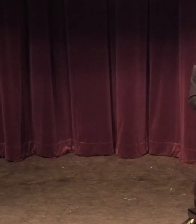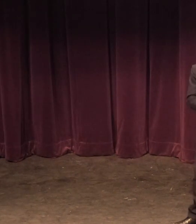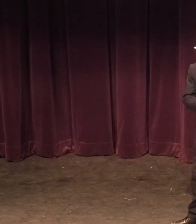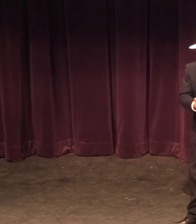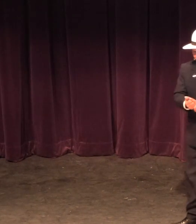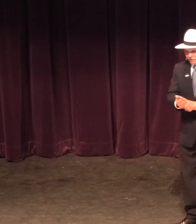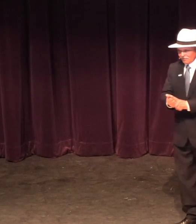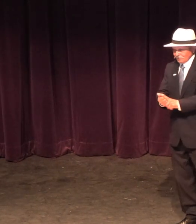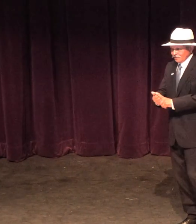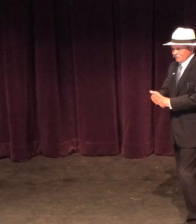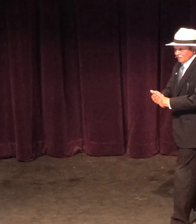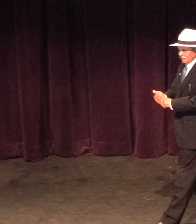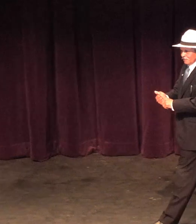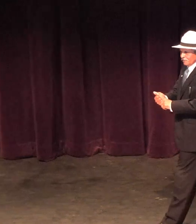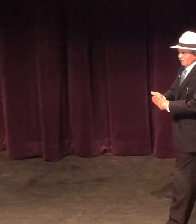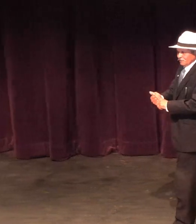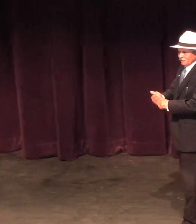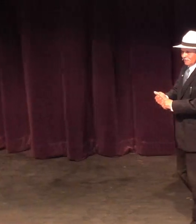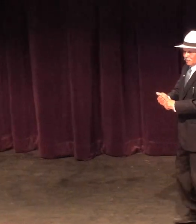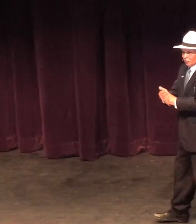. Our strengths are to be critical, examine questions,